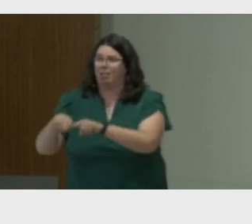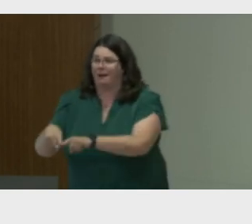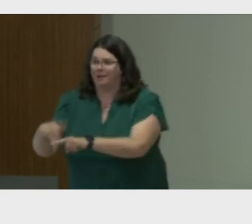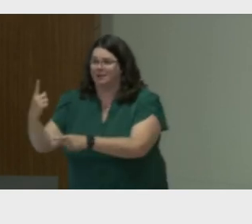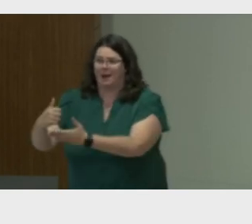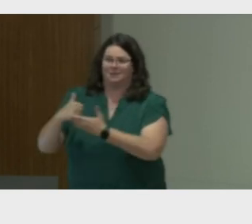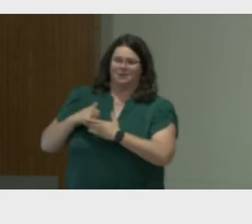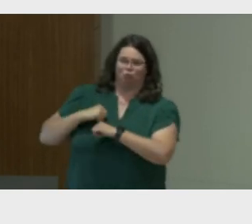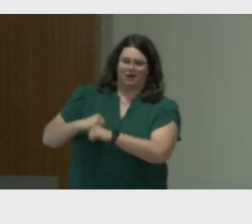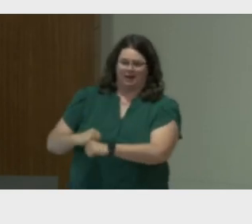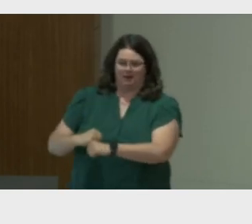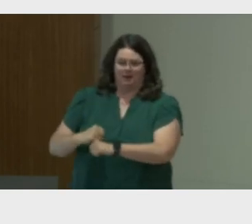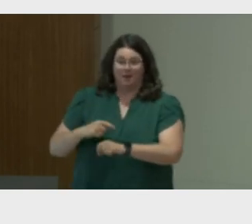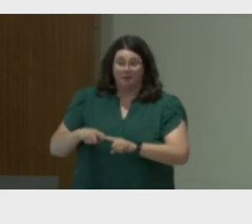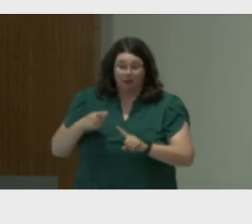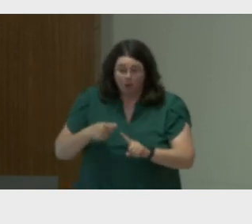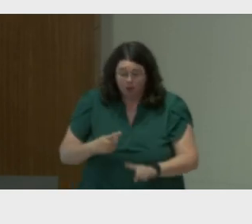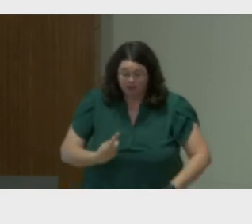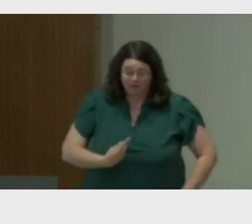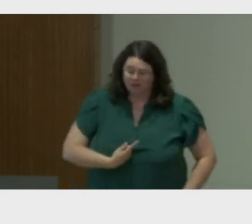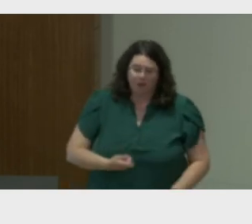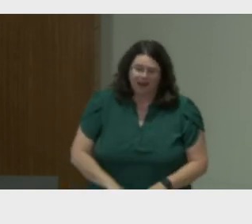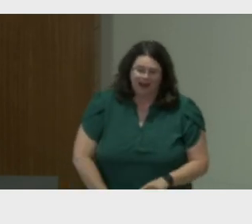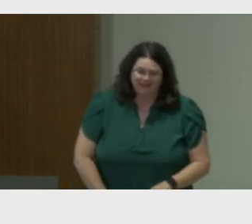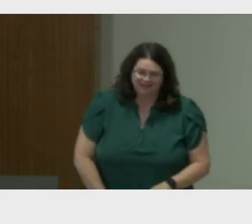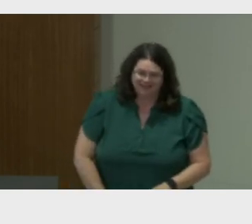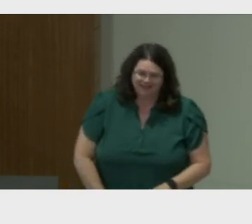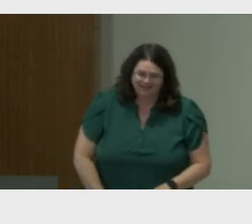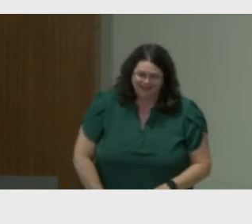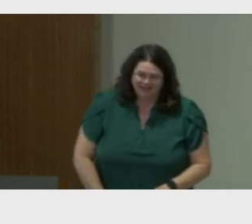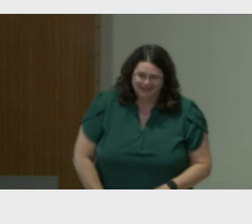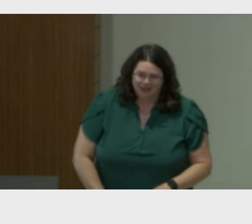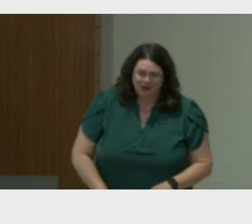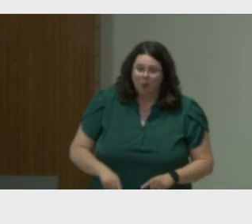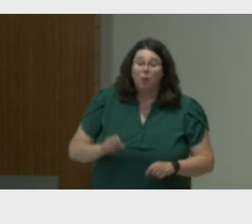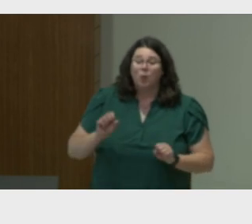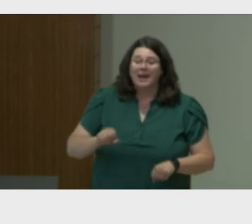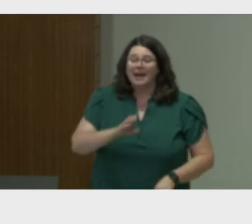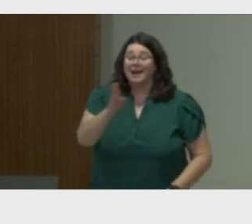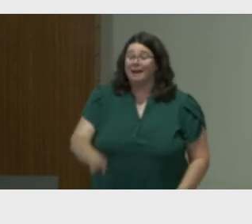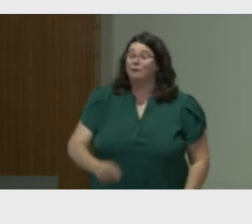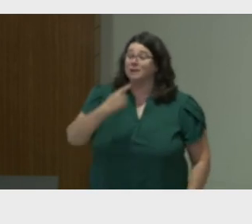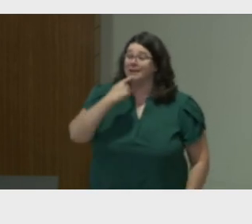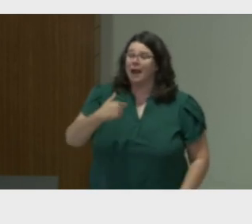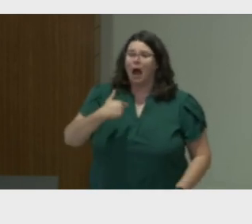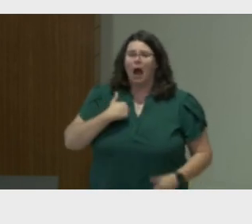it's obvious that nobody can truly say that they will never be on the weaker end of a power relationship.